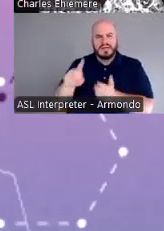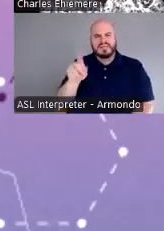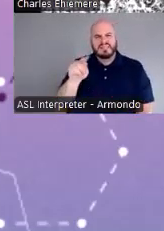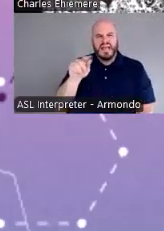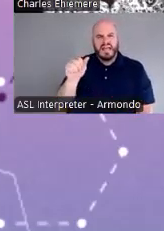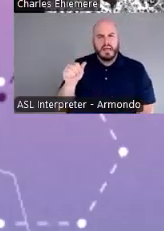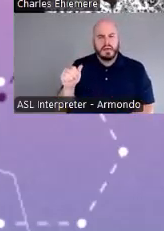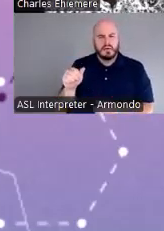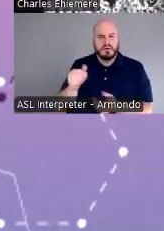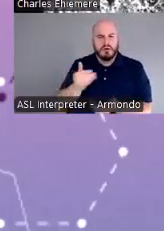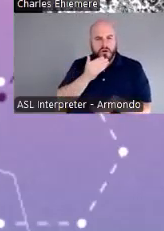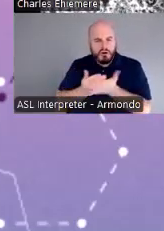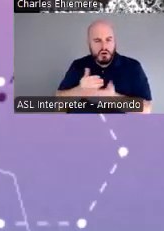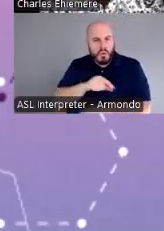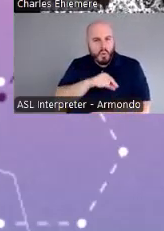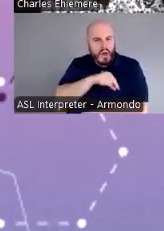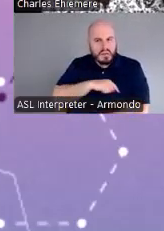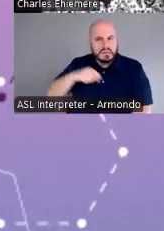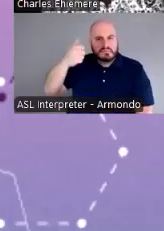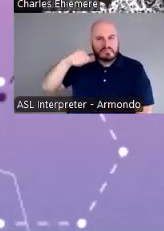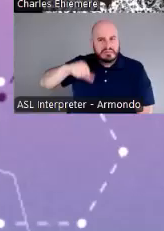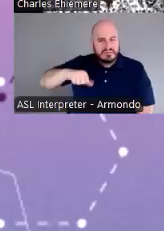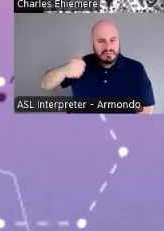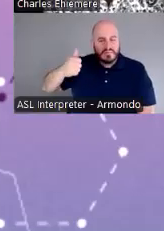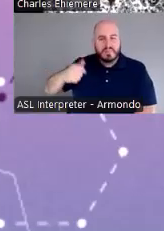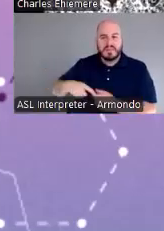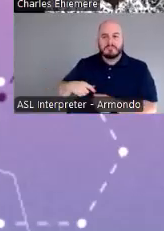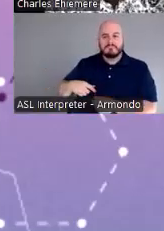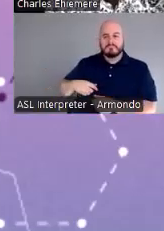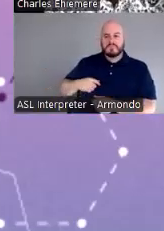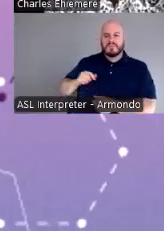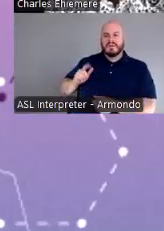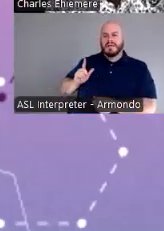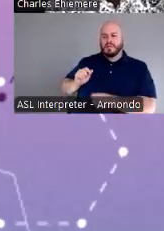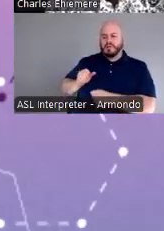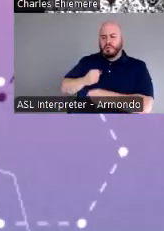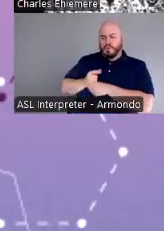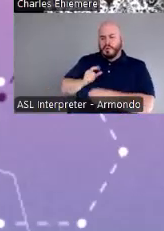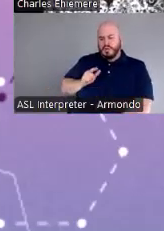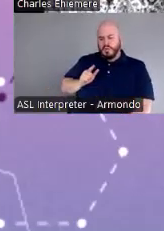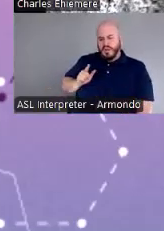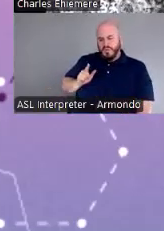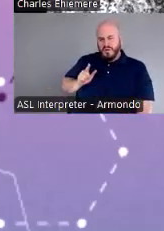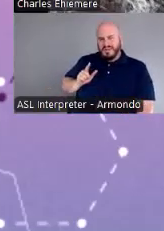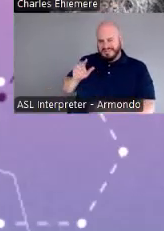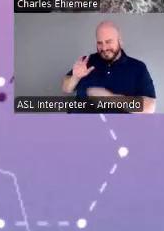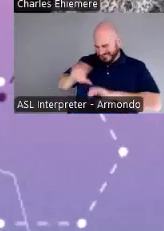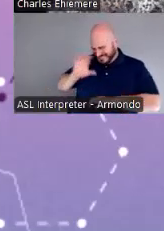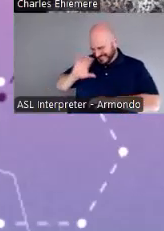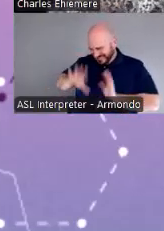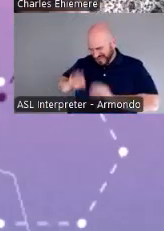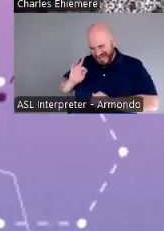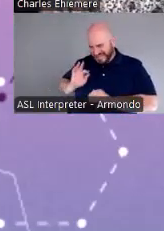You can find the data for 2021. You not find for 2022. You find for 2023. You not find for--